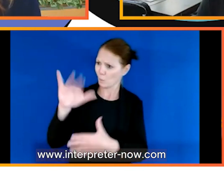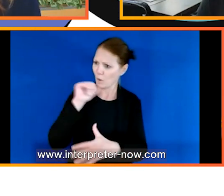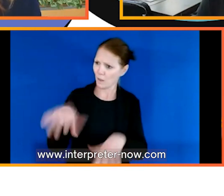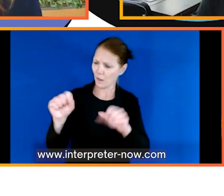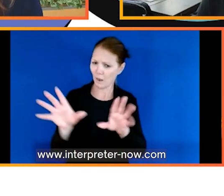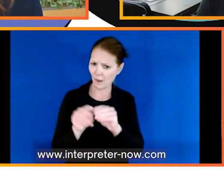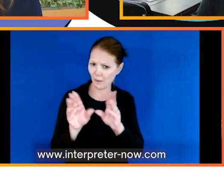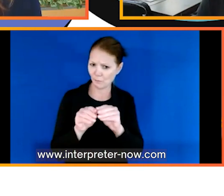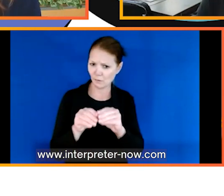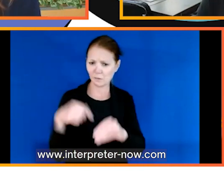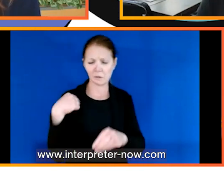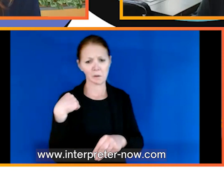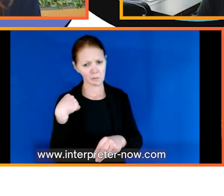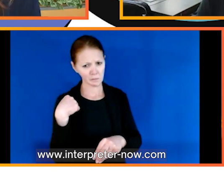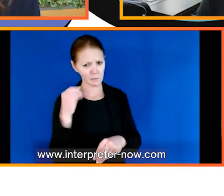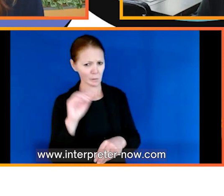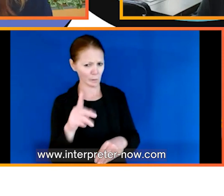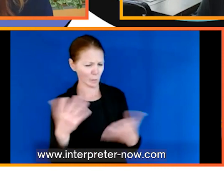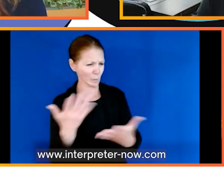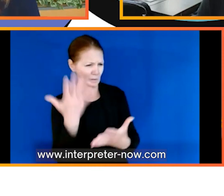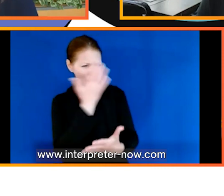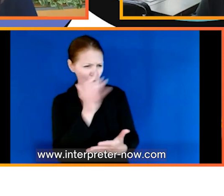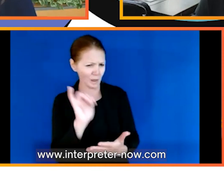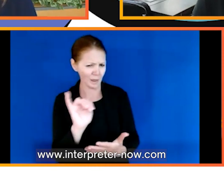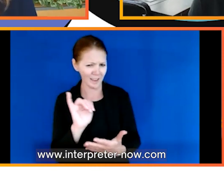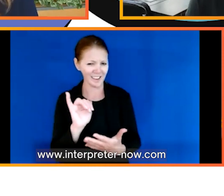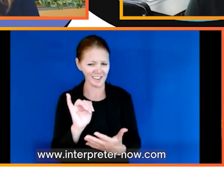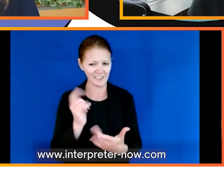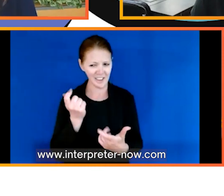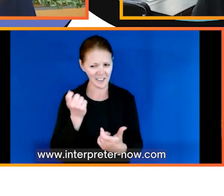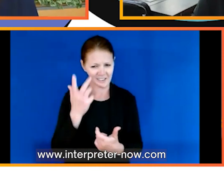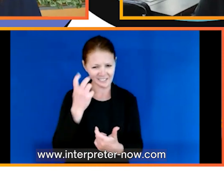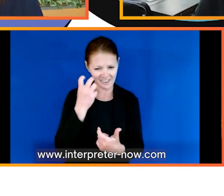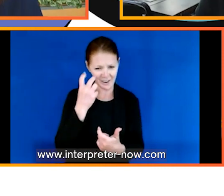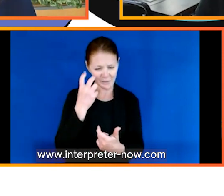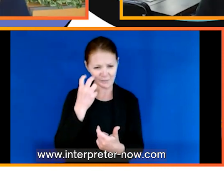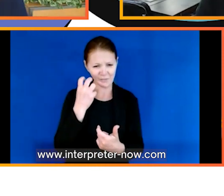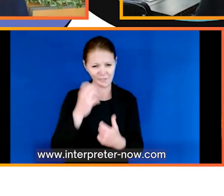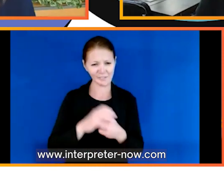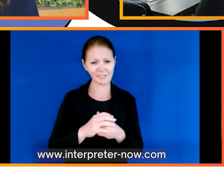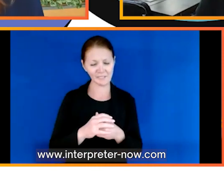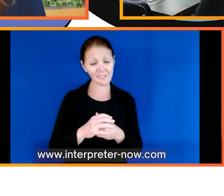I was like, "Okay, what does that look like?" I was a little bit doubtful.